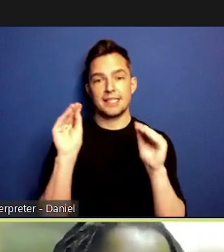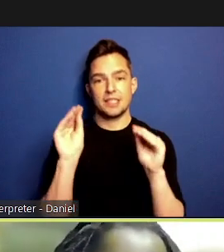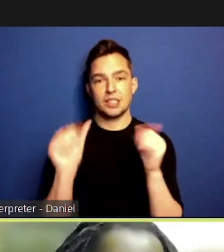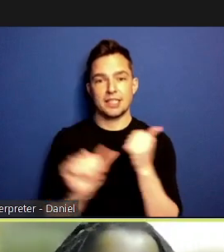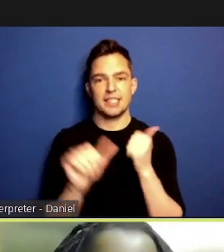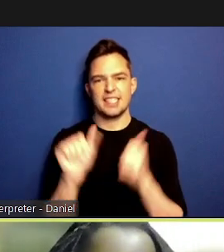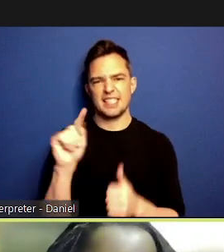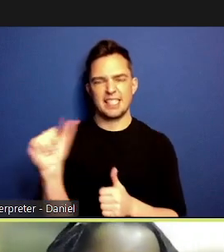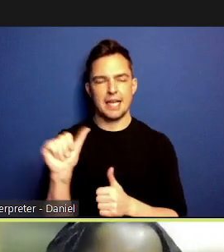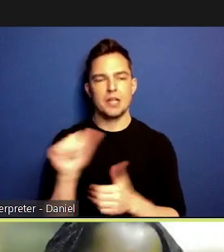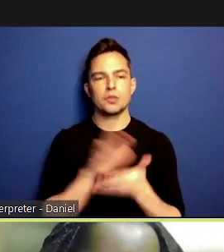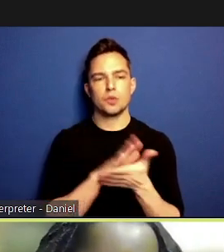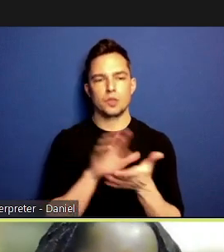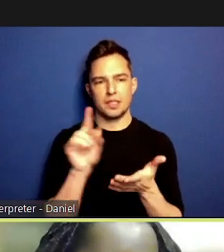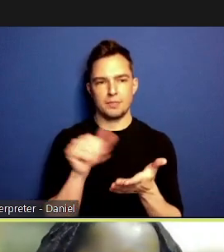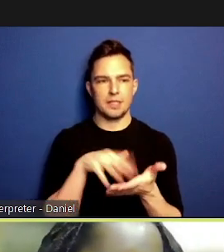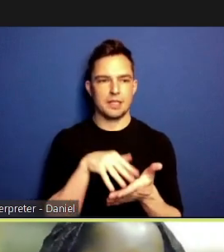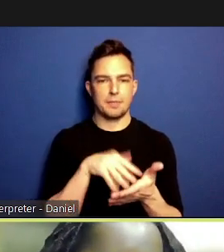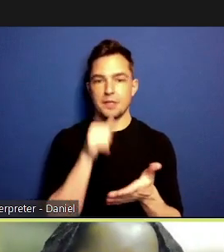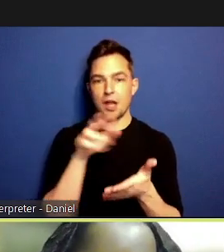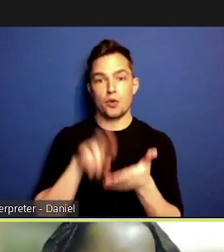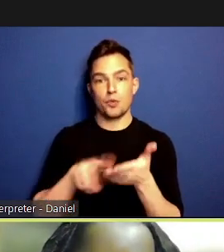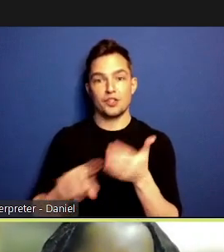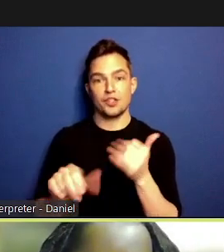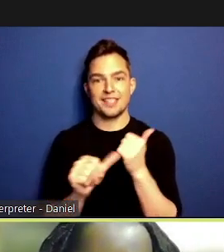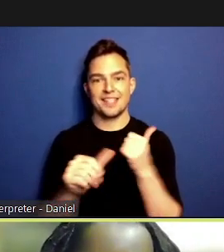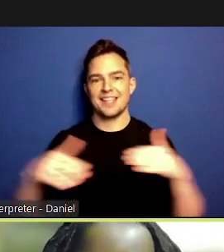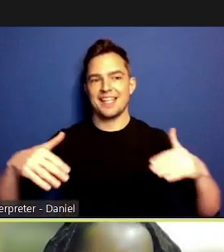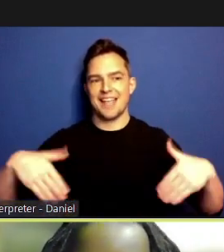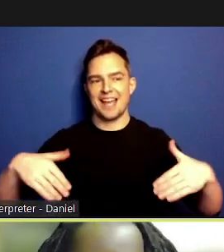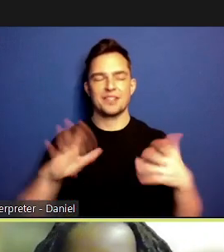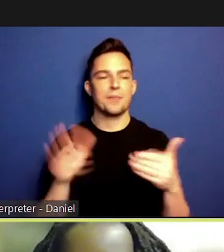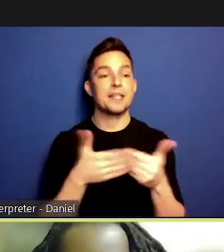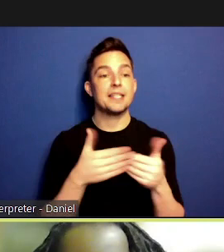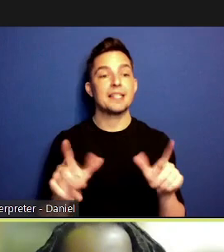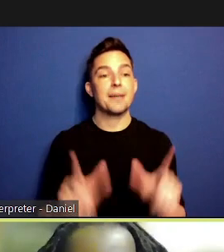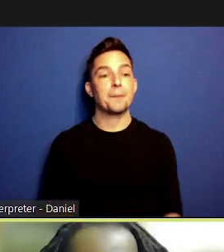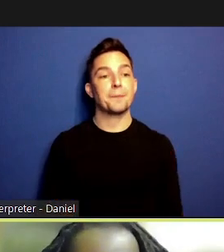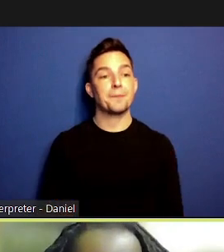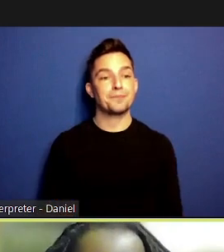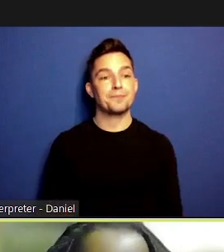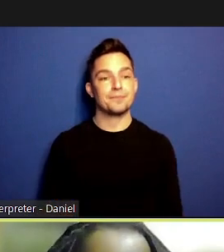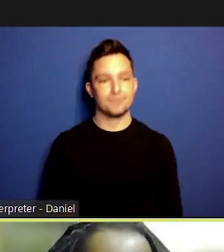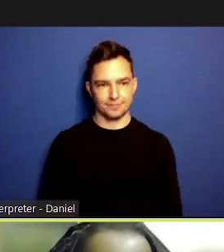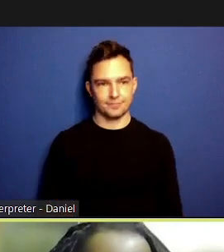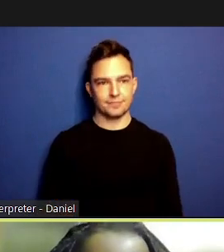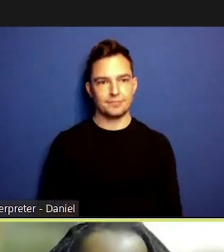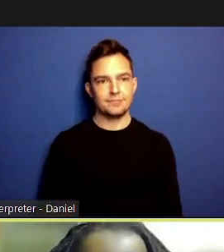studies, but not a research assistant yet. So we can go on to the next slide. So this